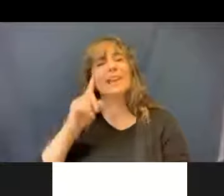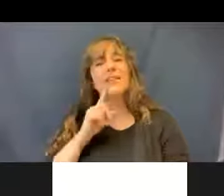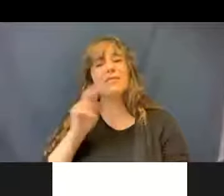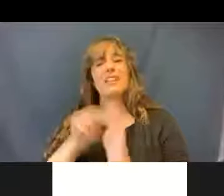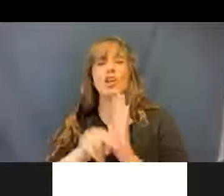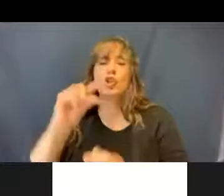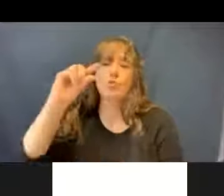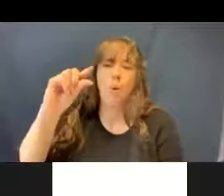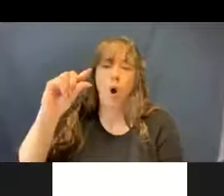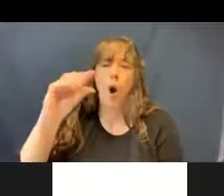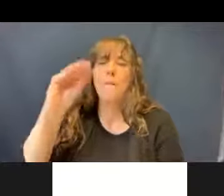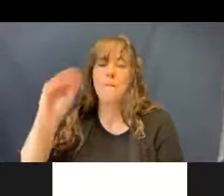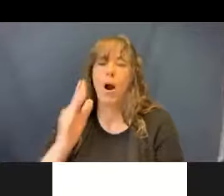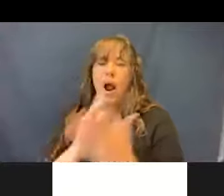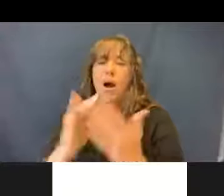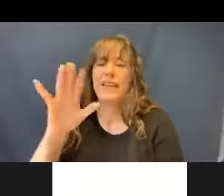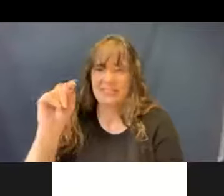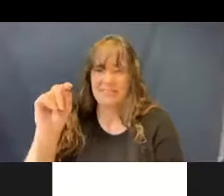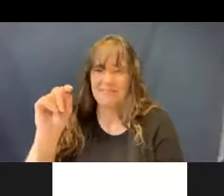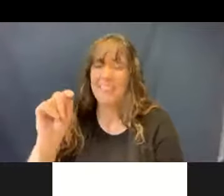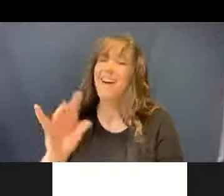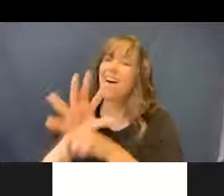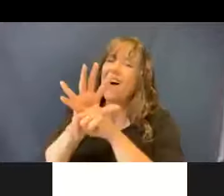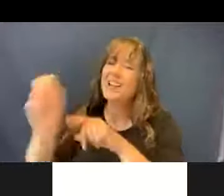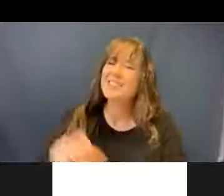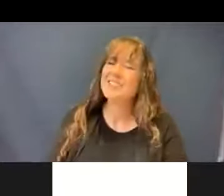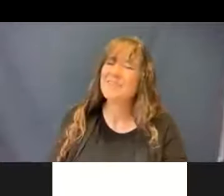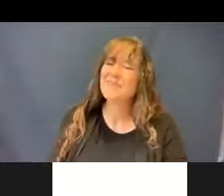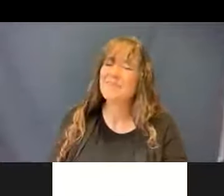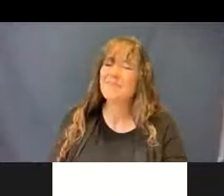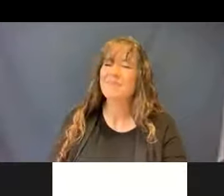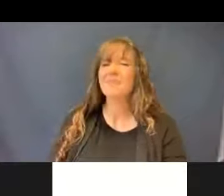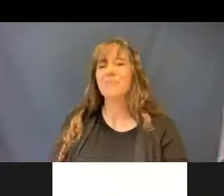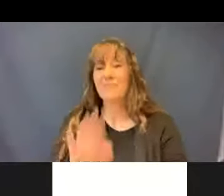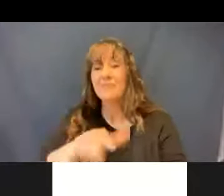Awesome. Tyler, do you want to go next?